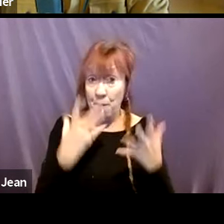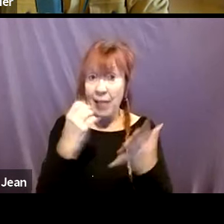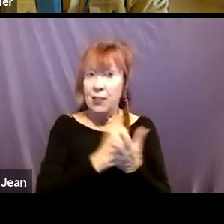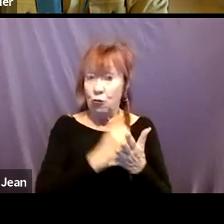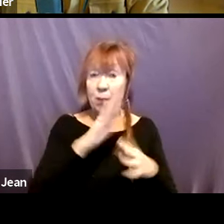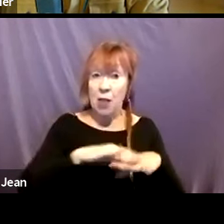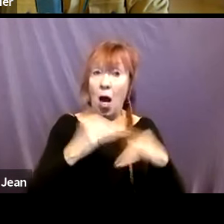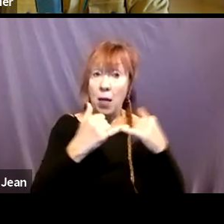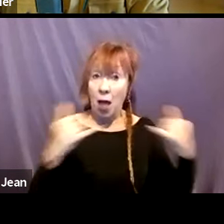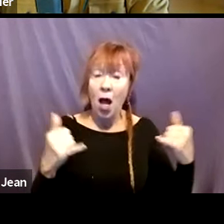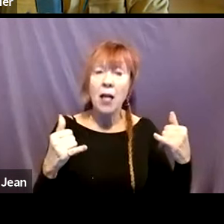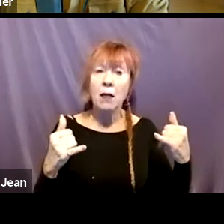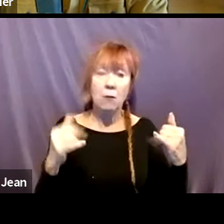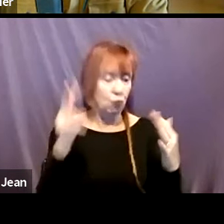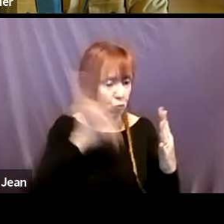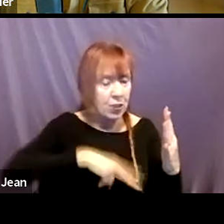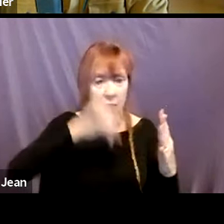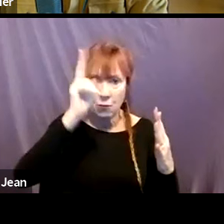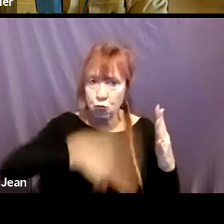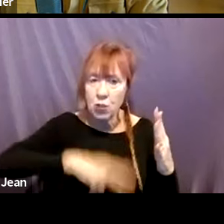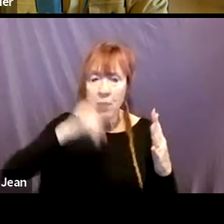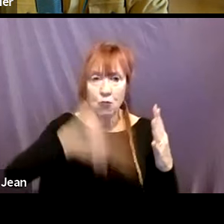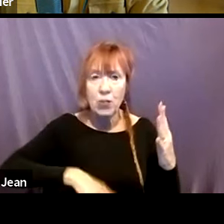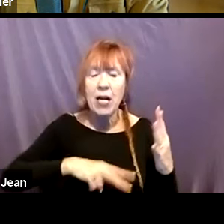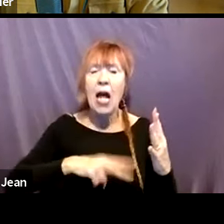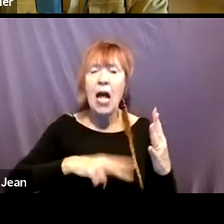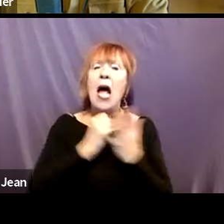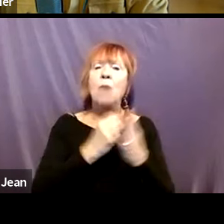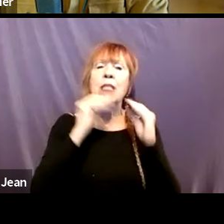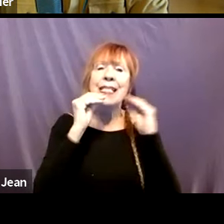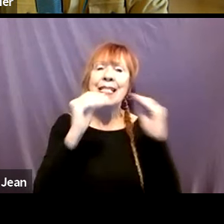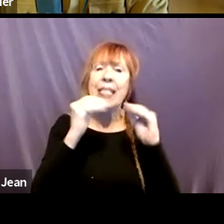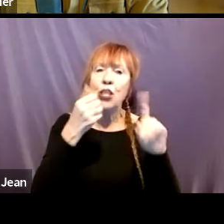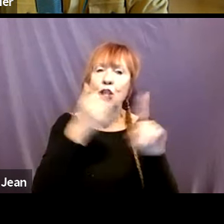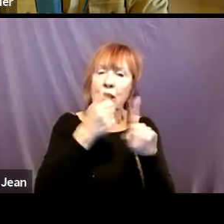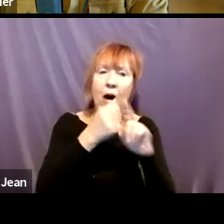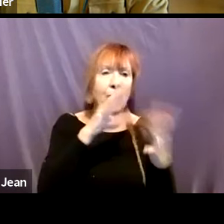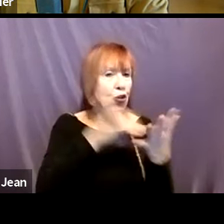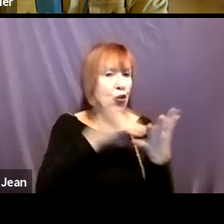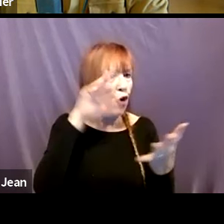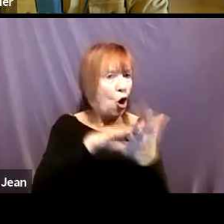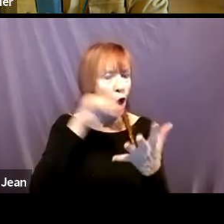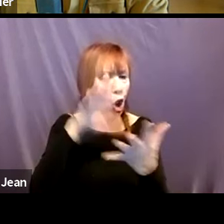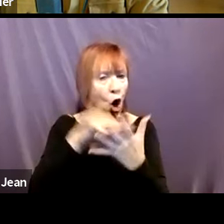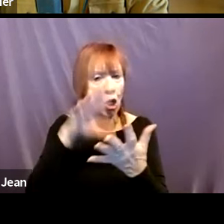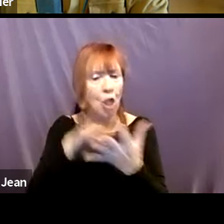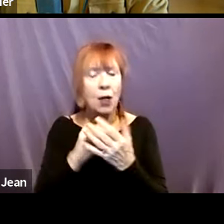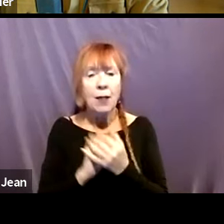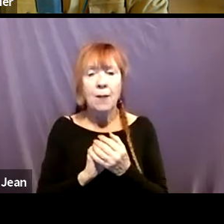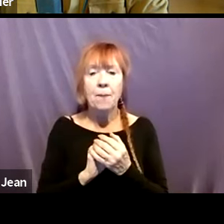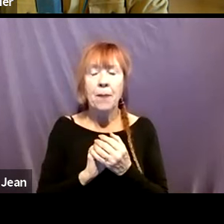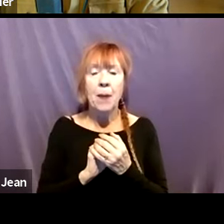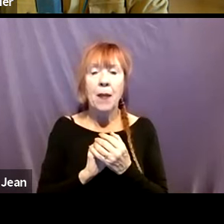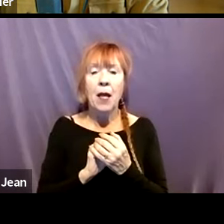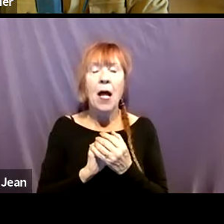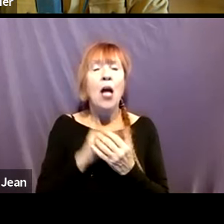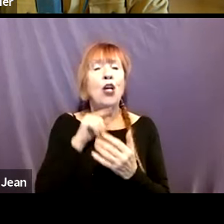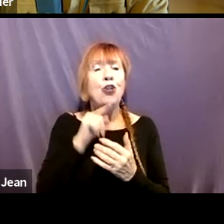just to teach yourself, and learn more. You can never... You're always going to evolve as a writer.